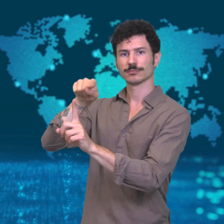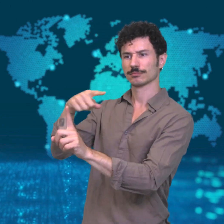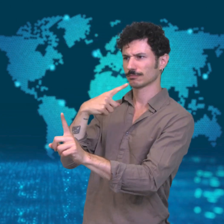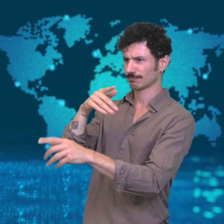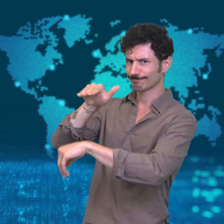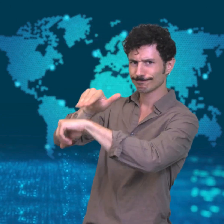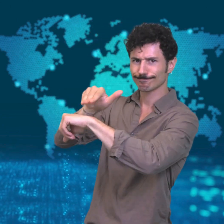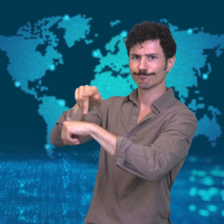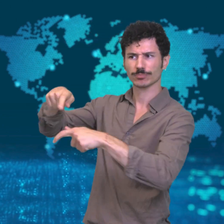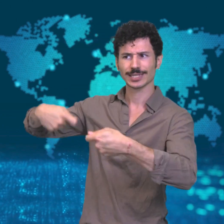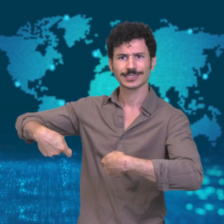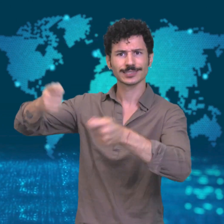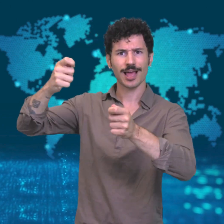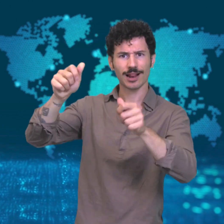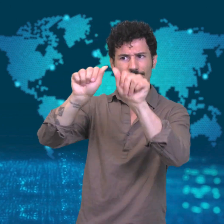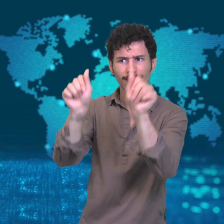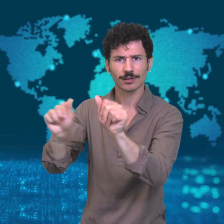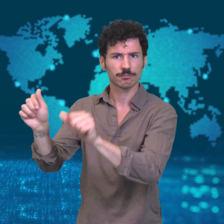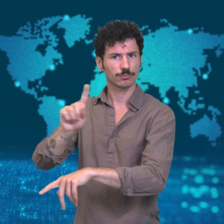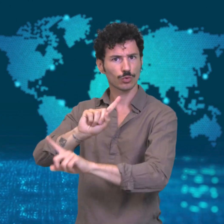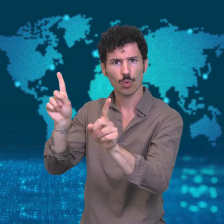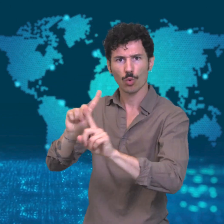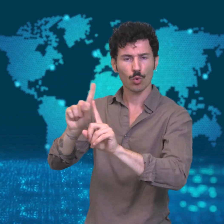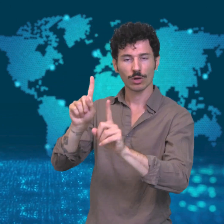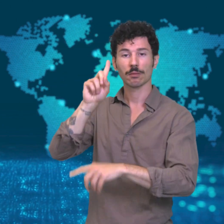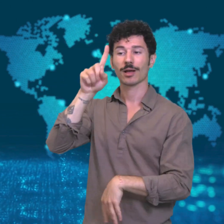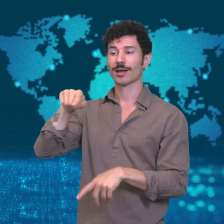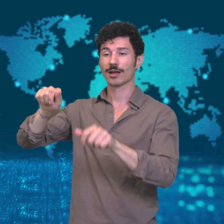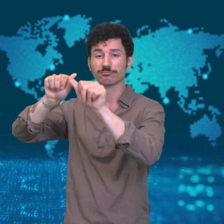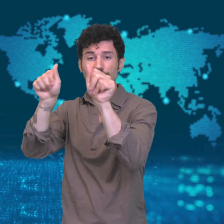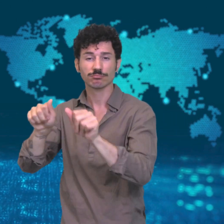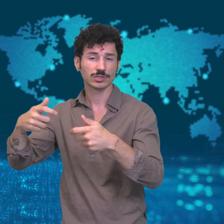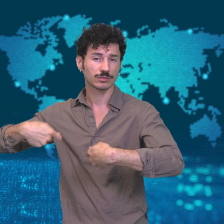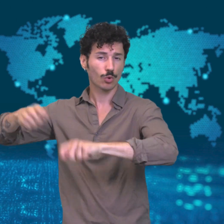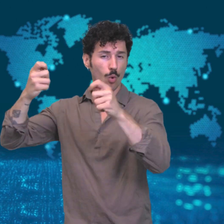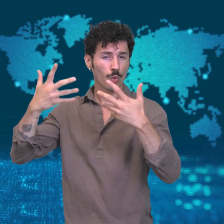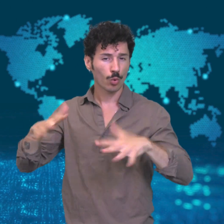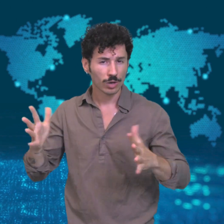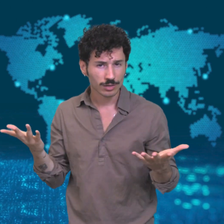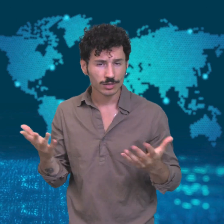Christie’s said that the objects were previously